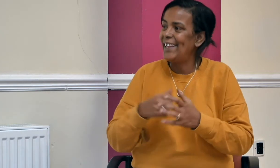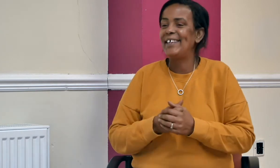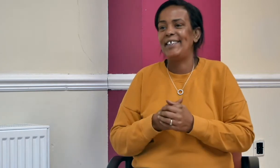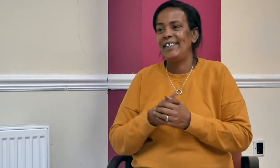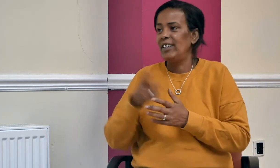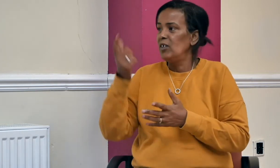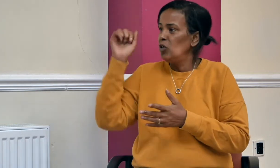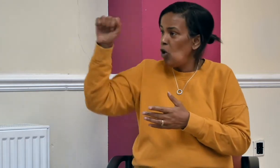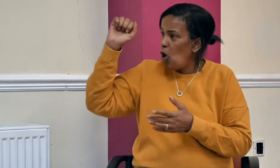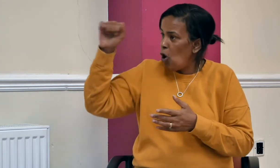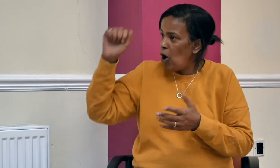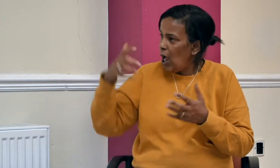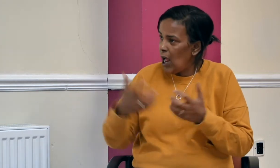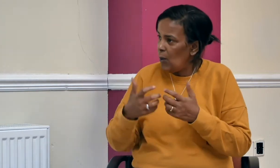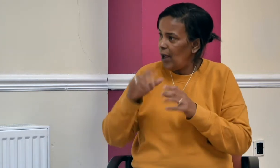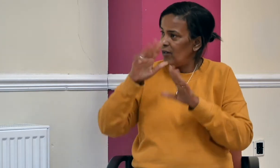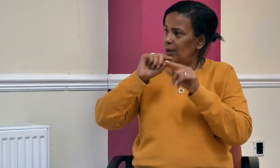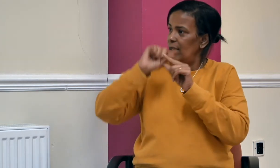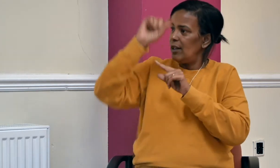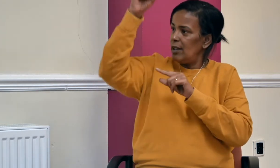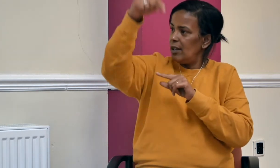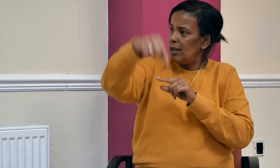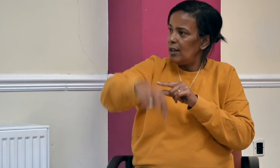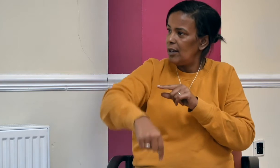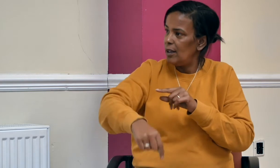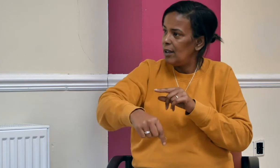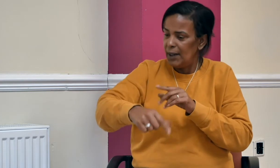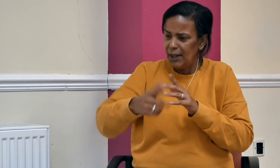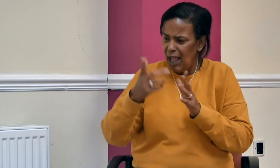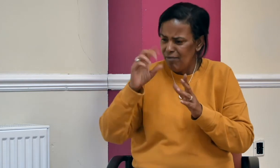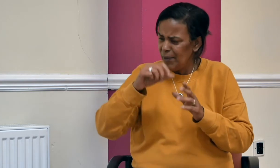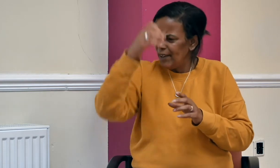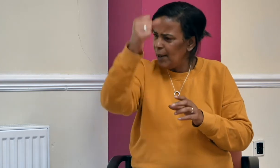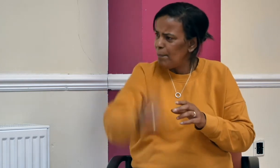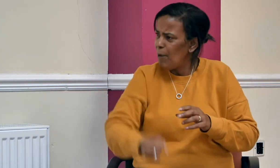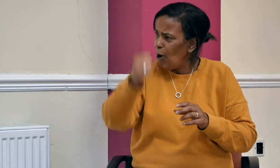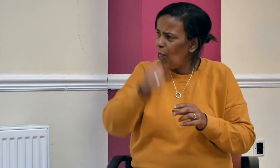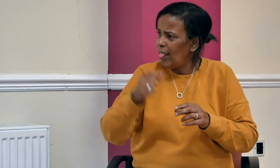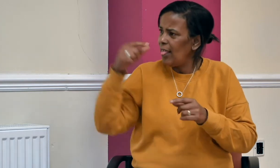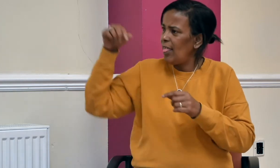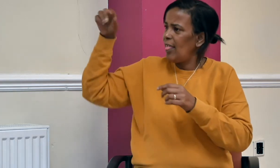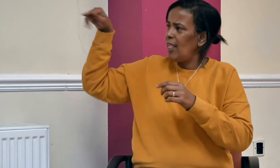The same for knocking on the front door. There would be a piece of string dangling out of the window, I can't remember exactly, but people would pull on it